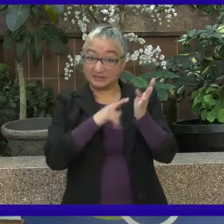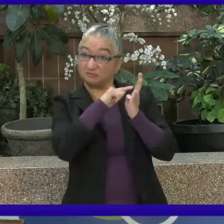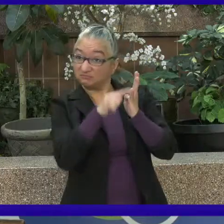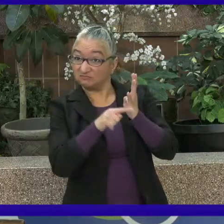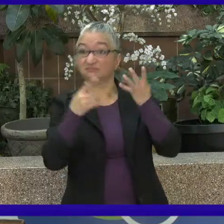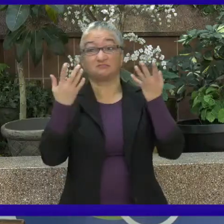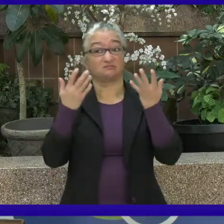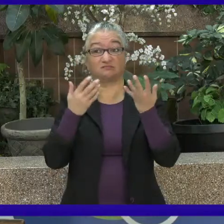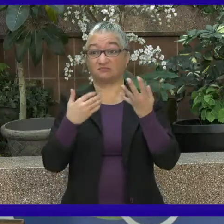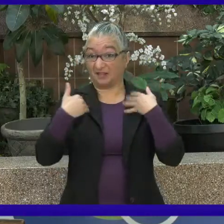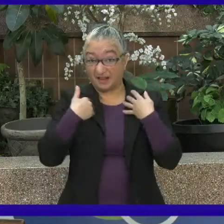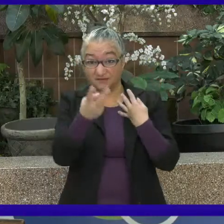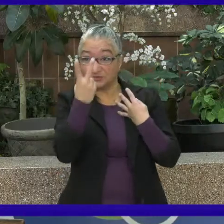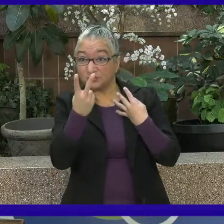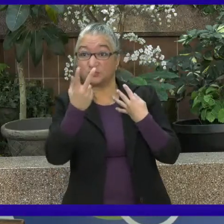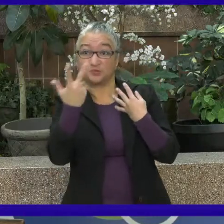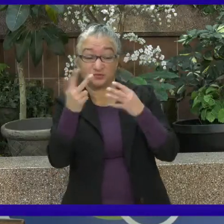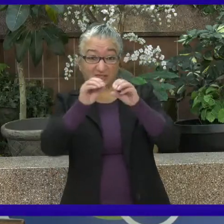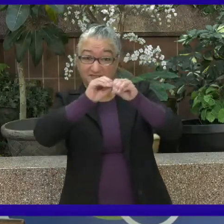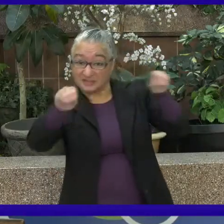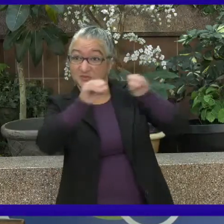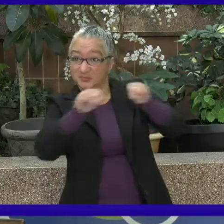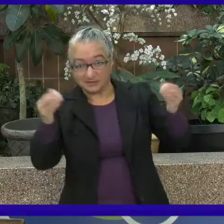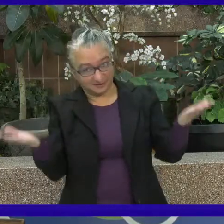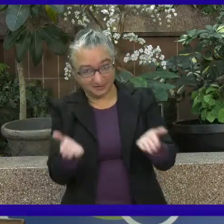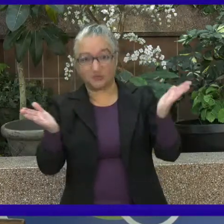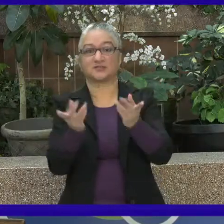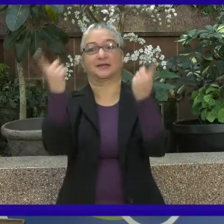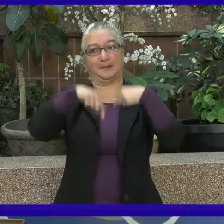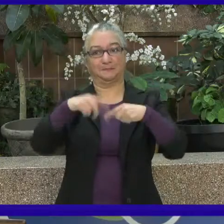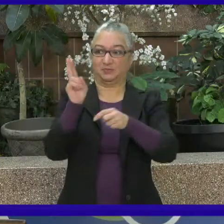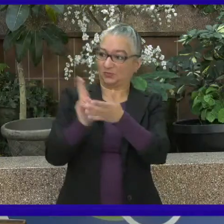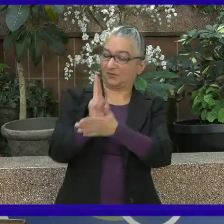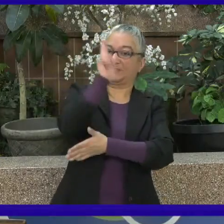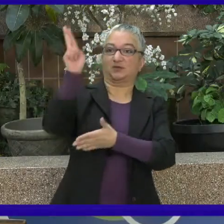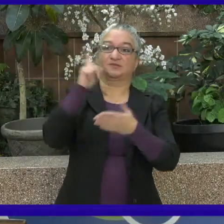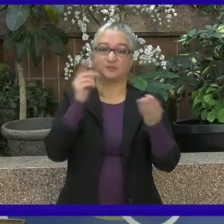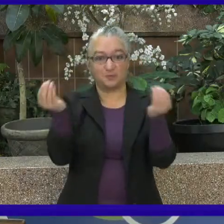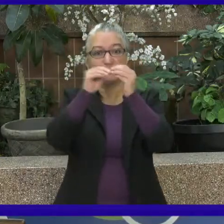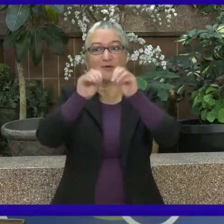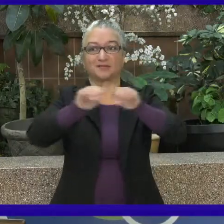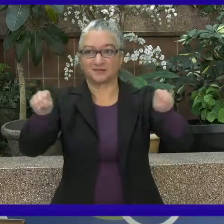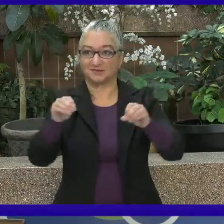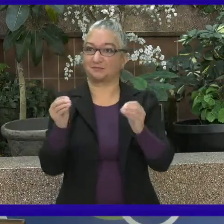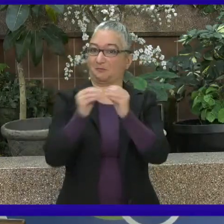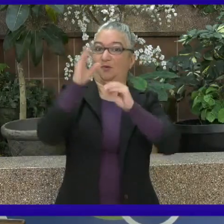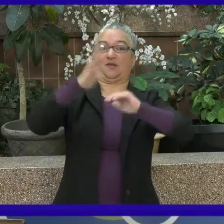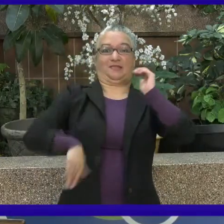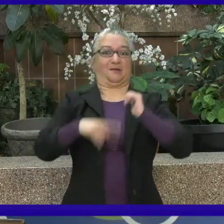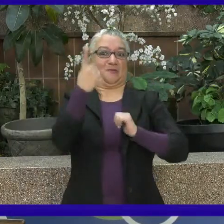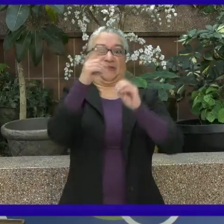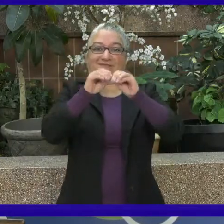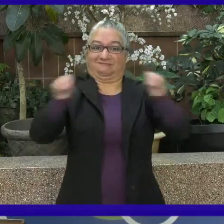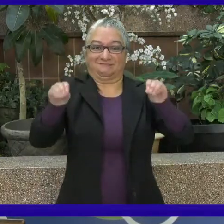degree at the university of manitoba but one year ago today at this banatine campus the very first